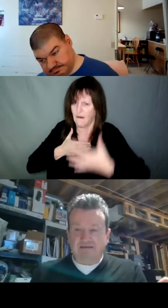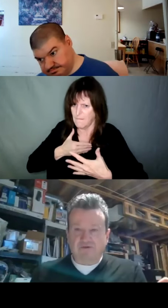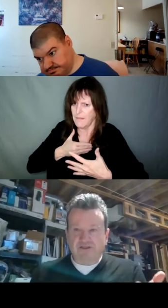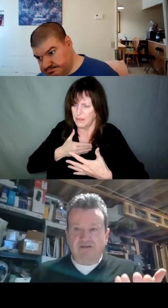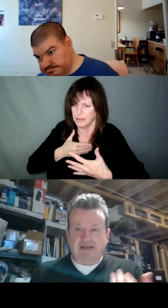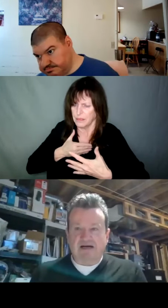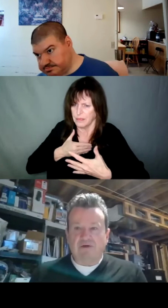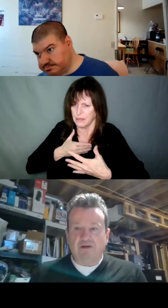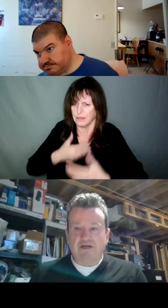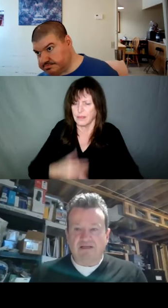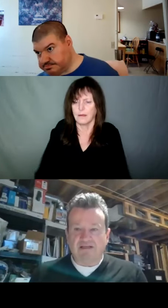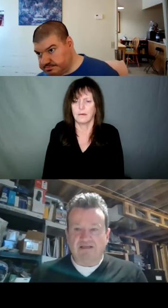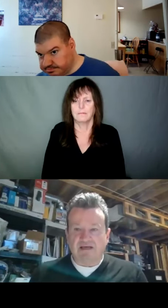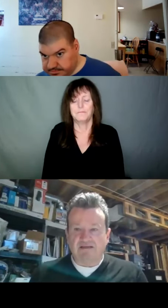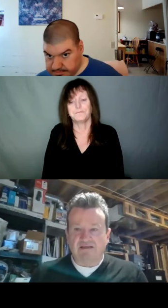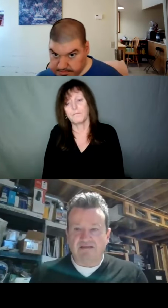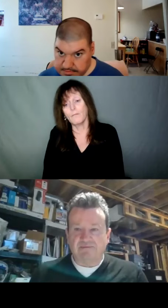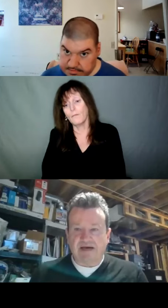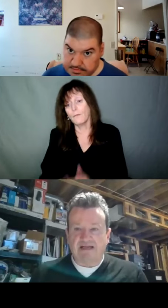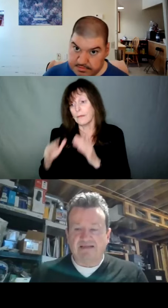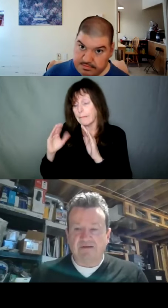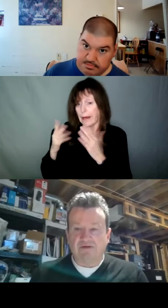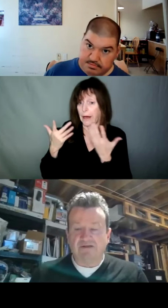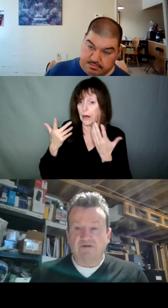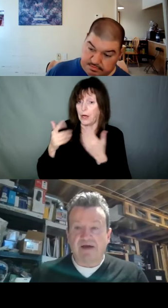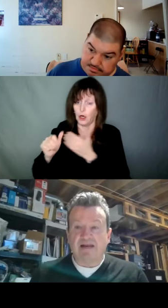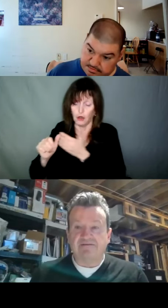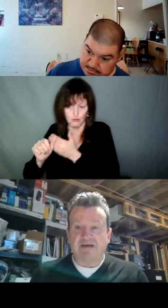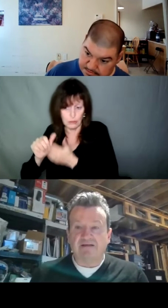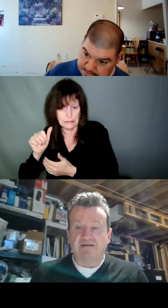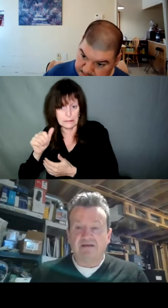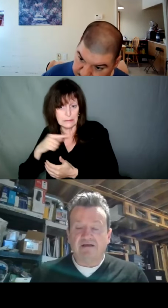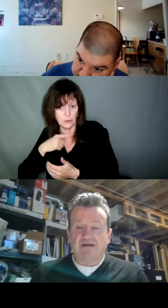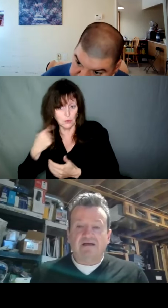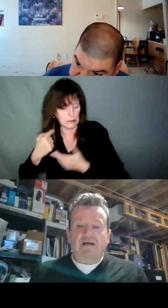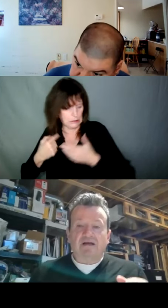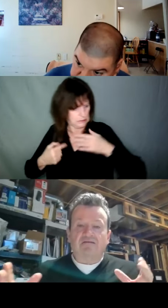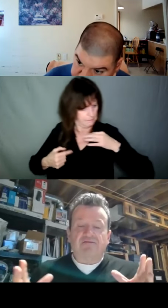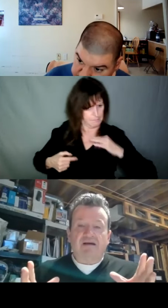have about five months worth of significant protection